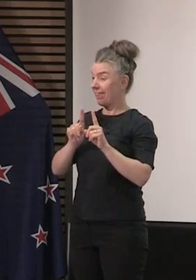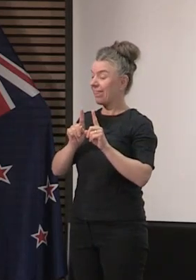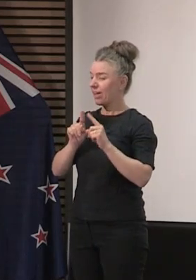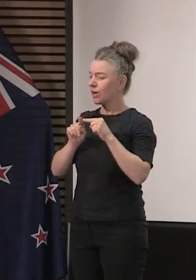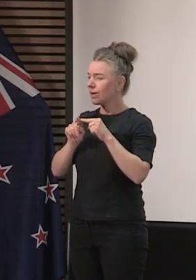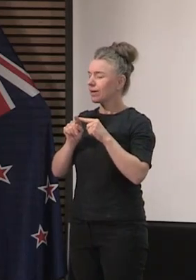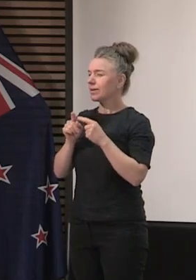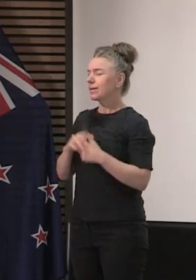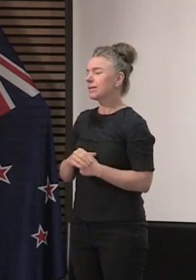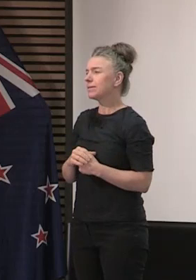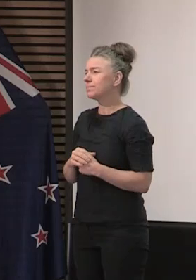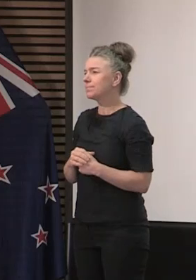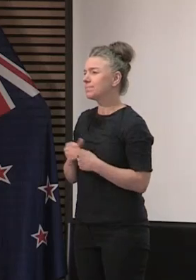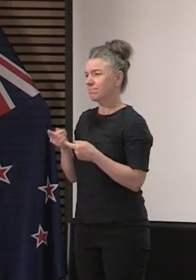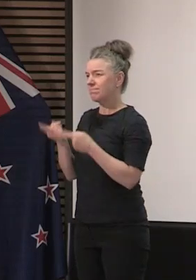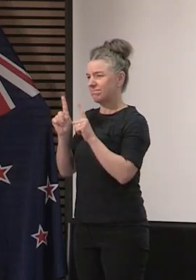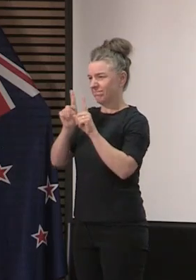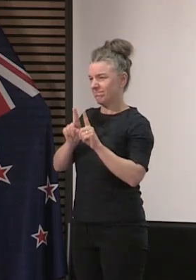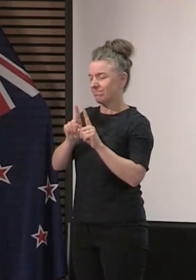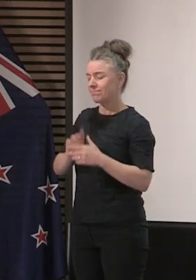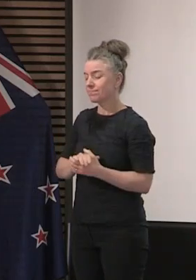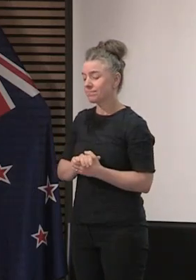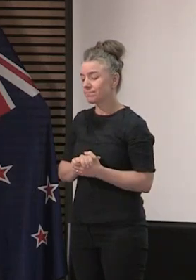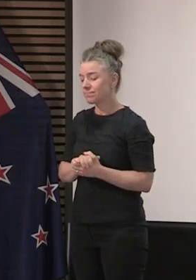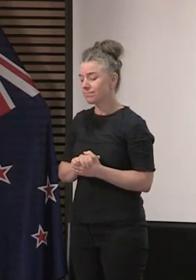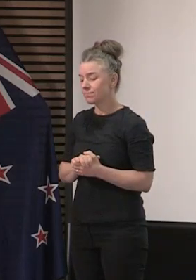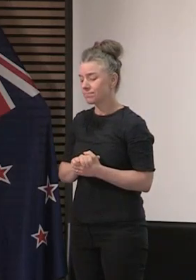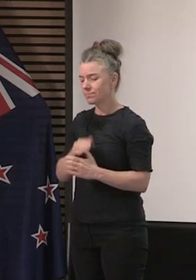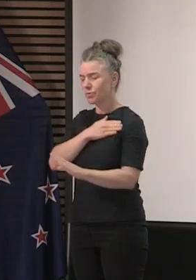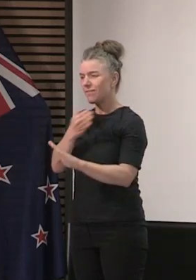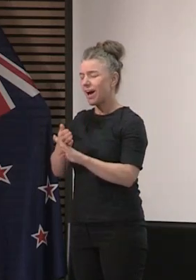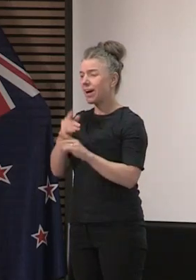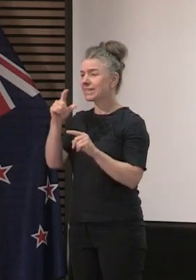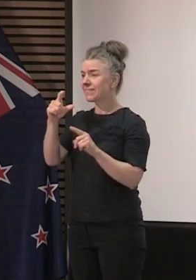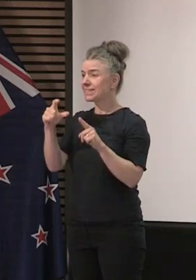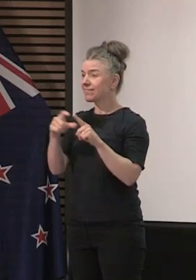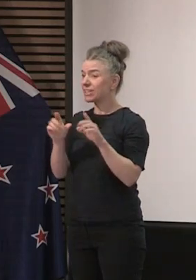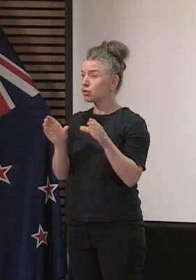support vulnerable New Zealanders. She will also be joined by Police Commissioner